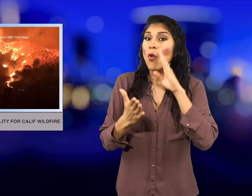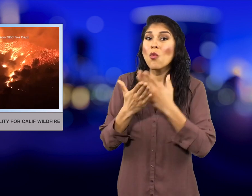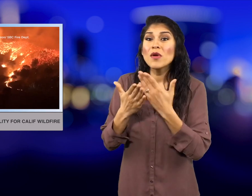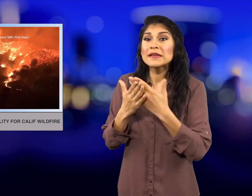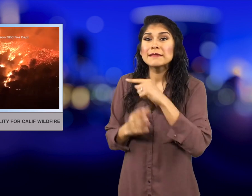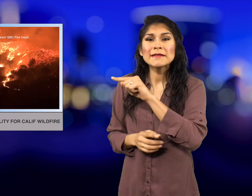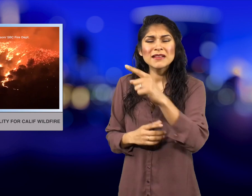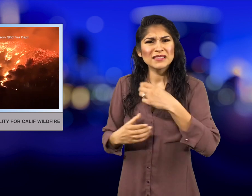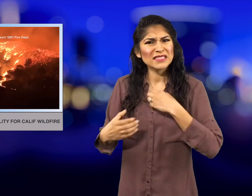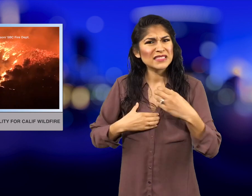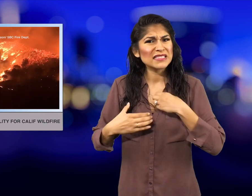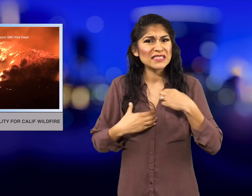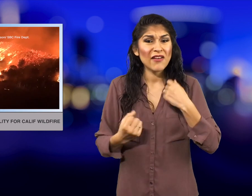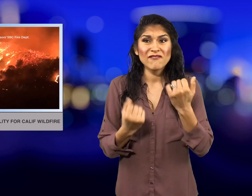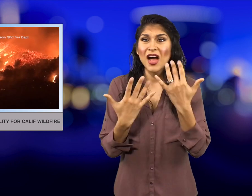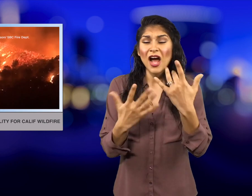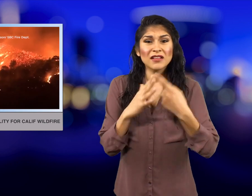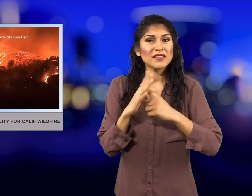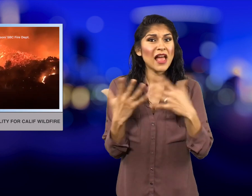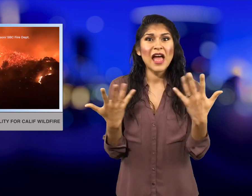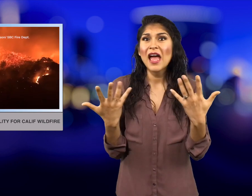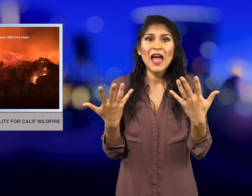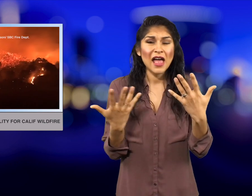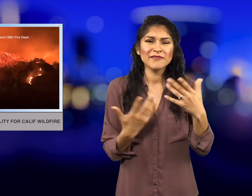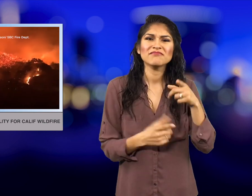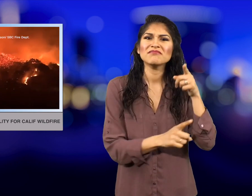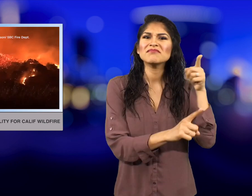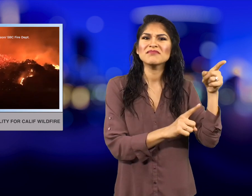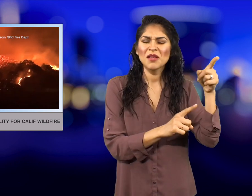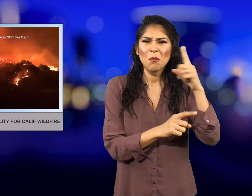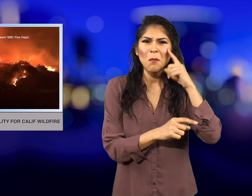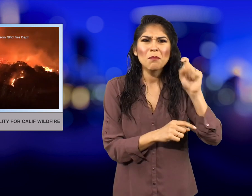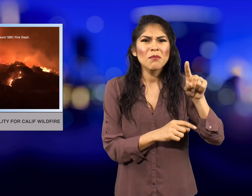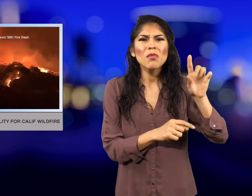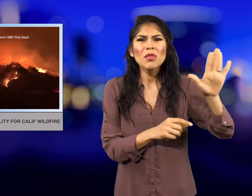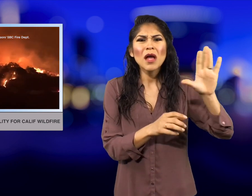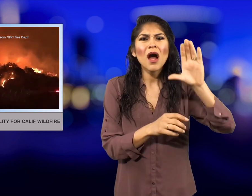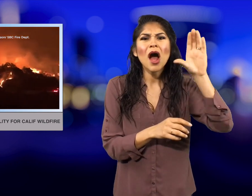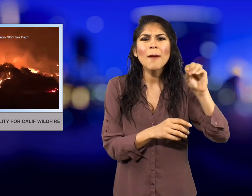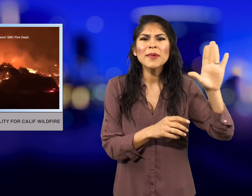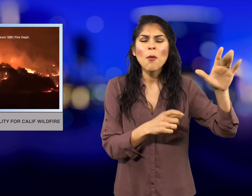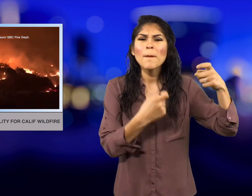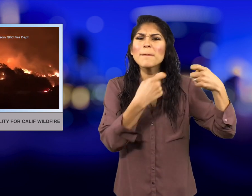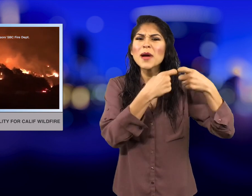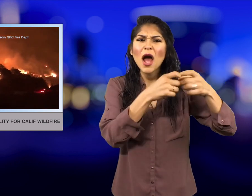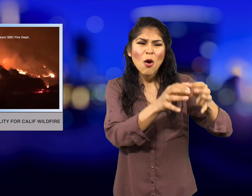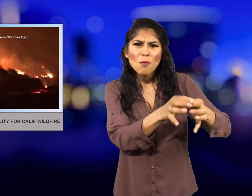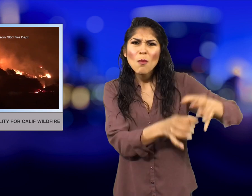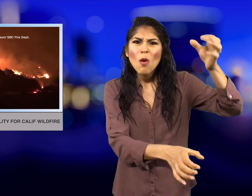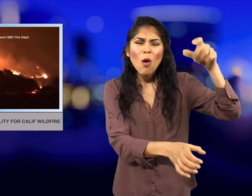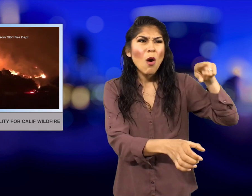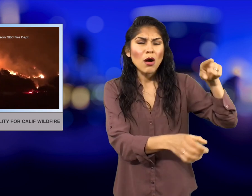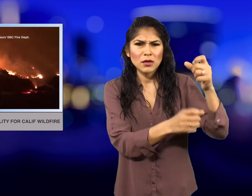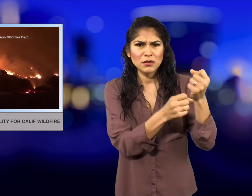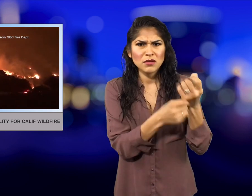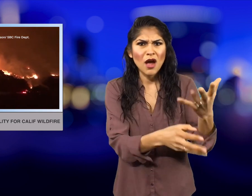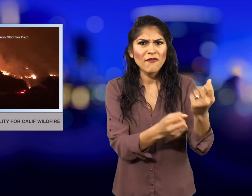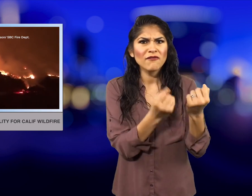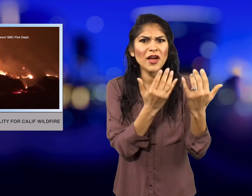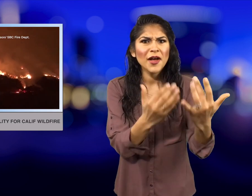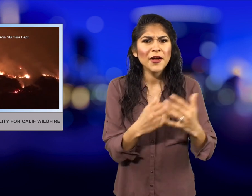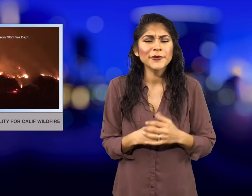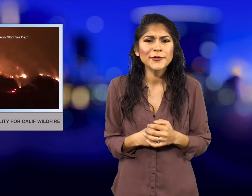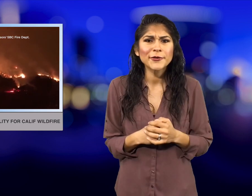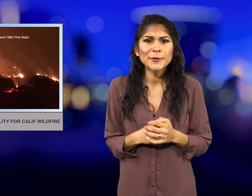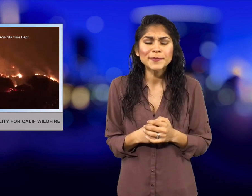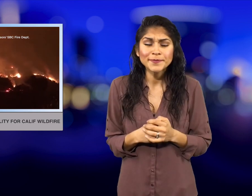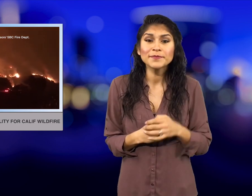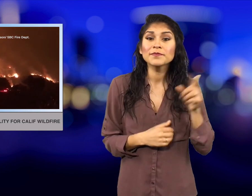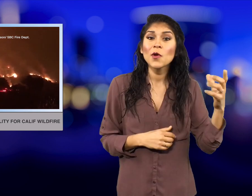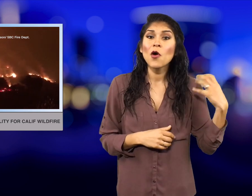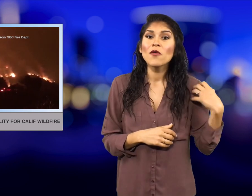Witnesses claim to have seen a fire ignited in an area where the company has power poles.